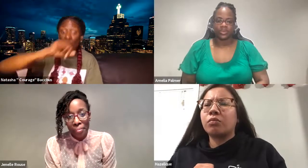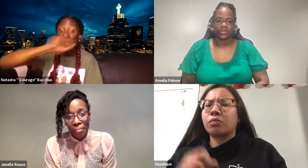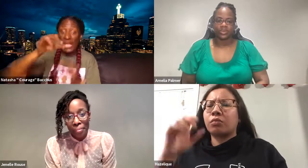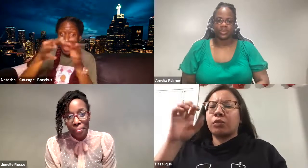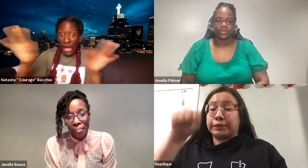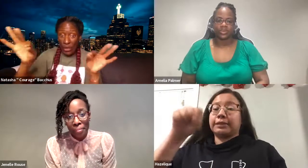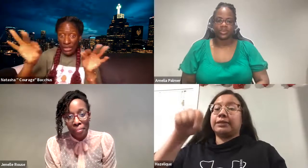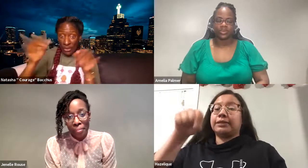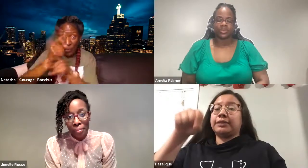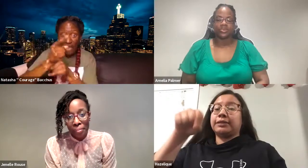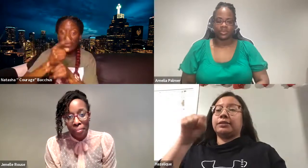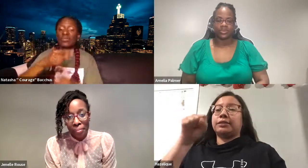dominique? - yes